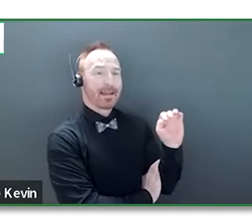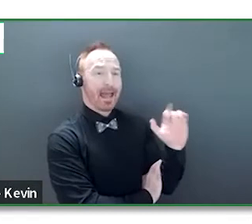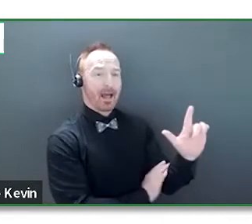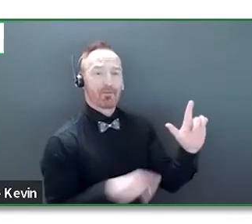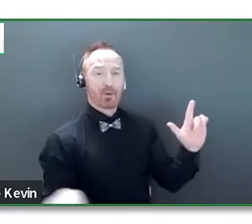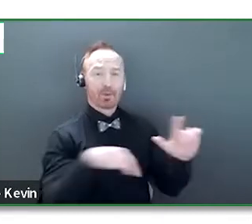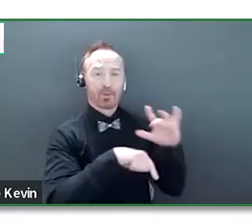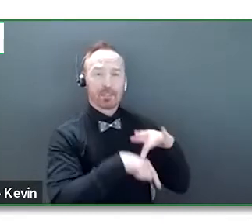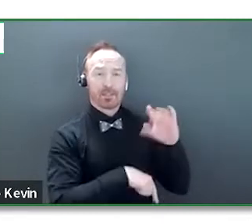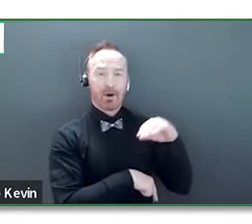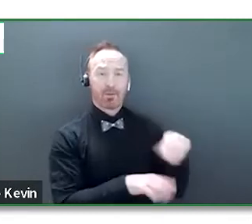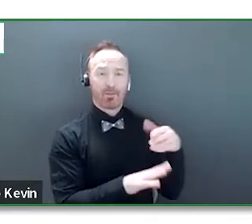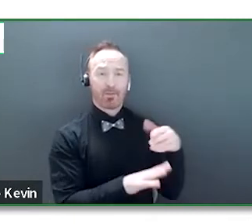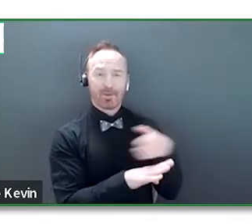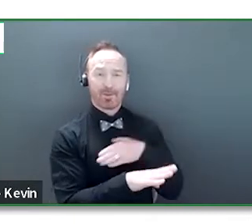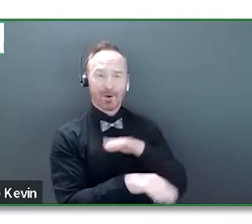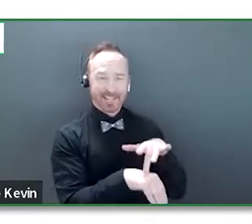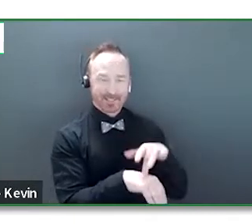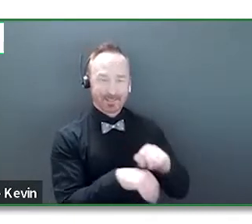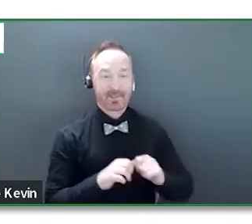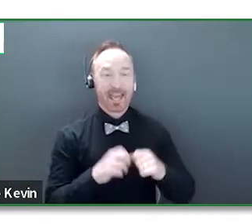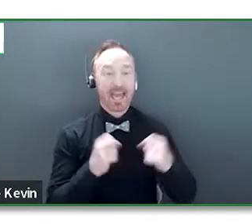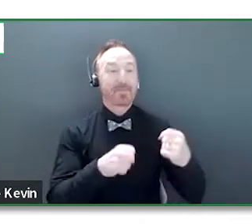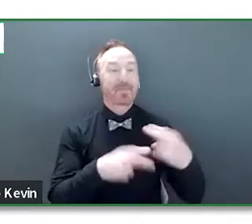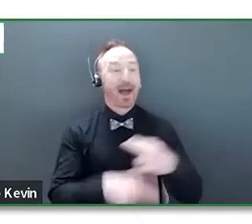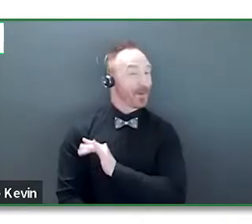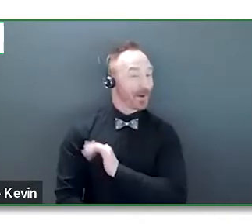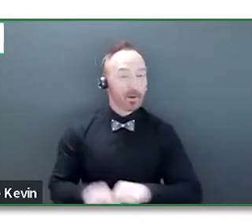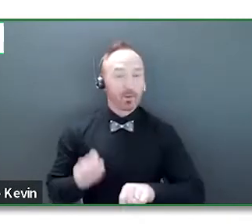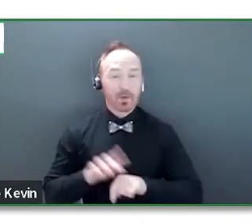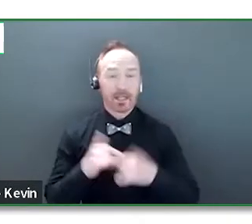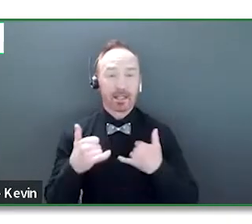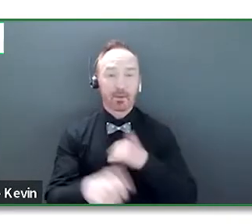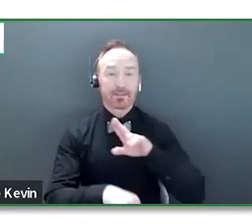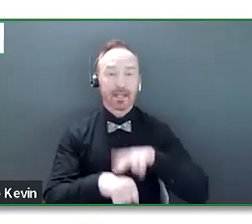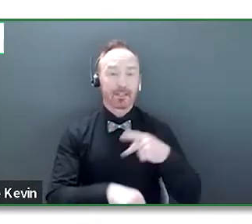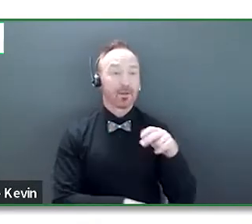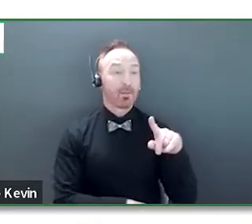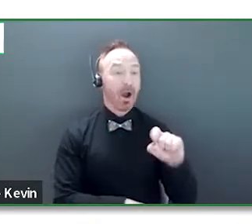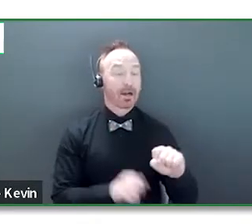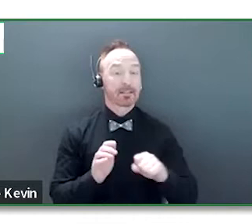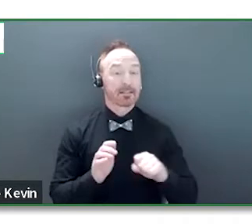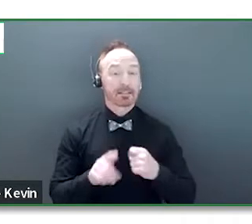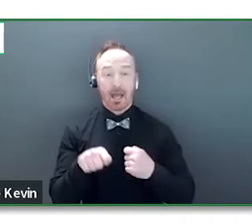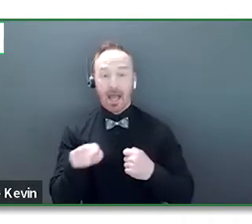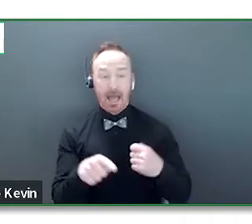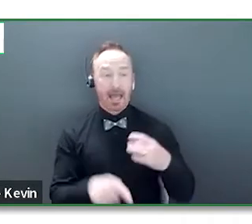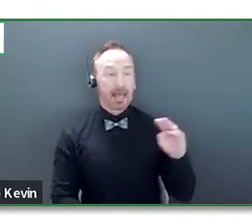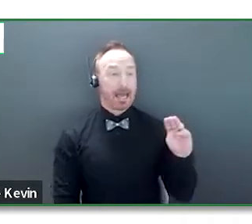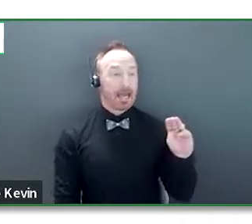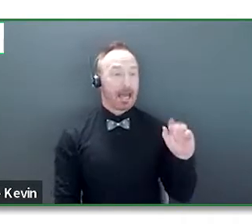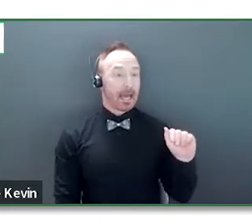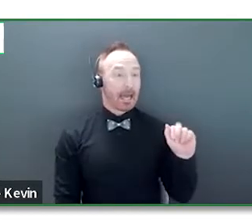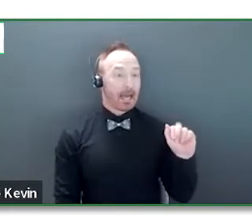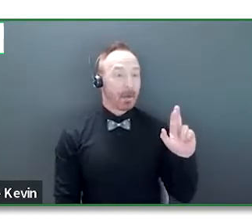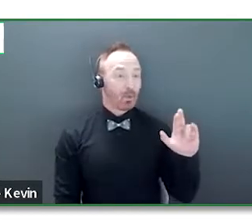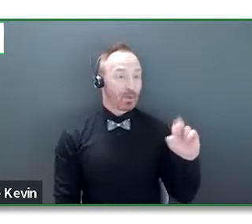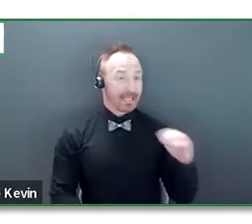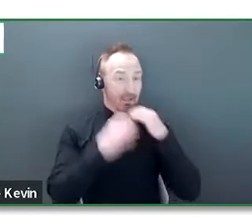Next slide. Let's see. So for national parks, national marine conservation areas, again a variety of infrastructure related to our visitors